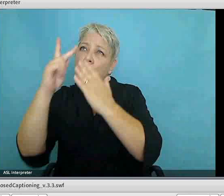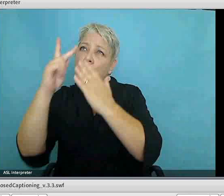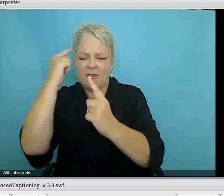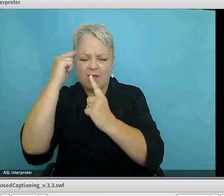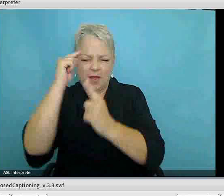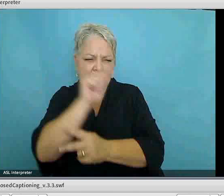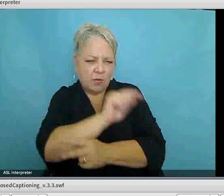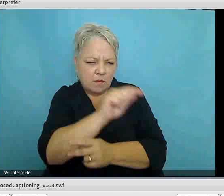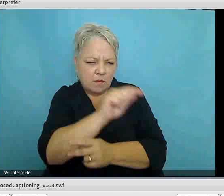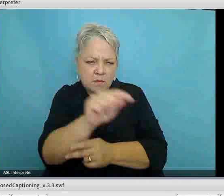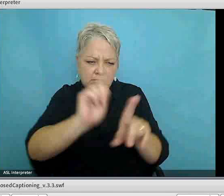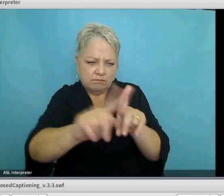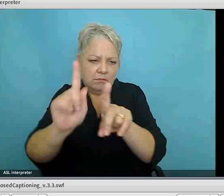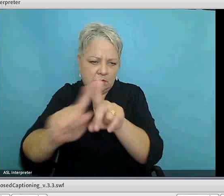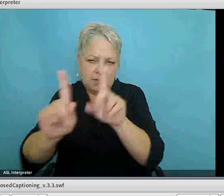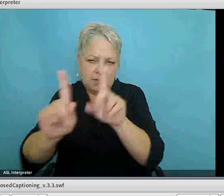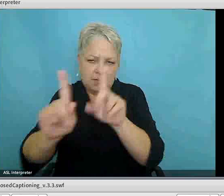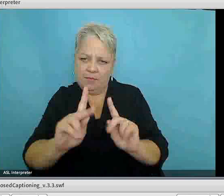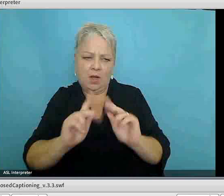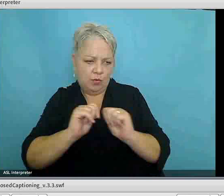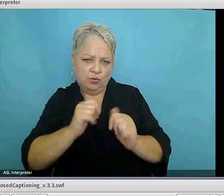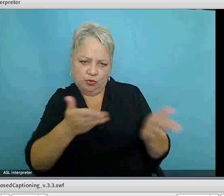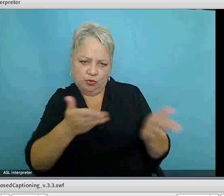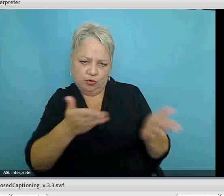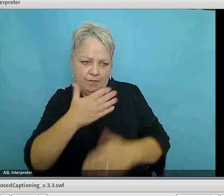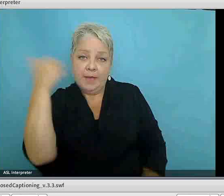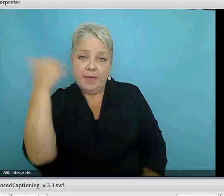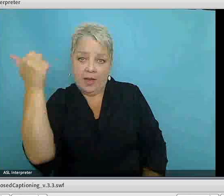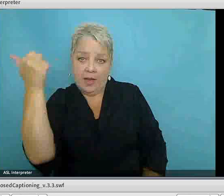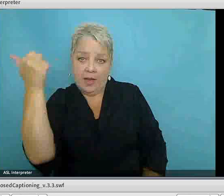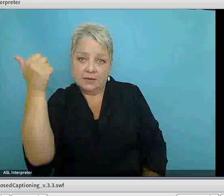Care. So who is eligible for One Care?